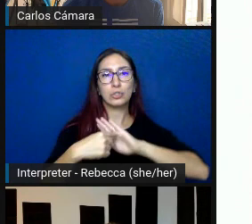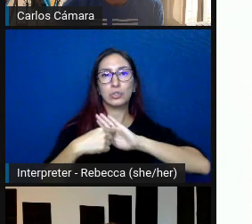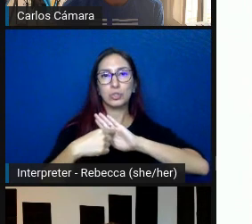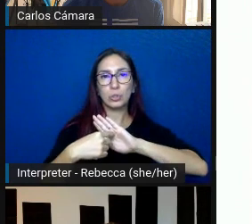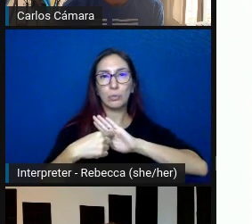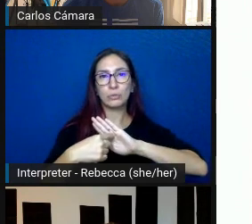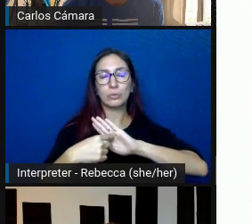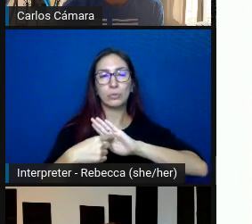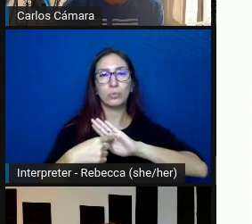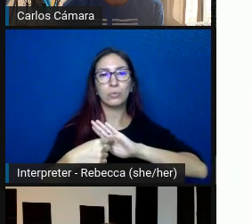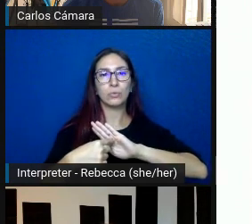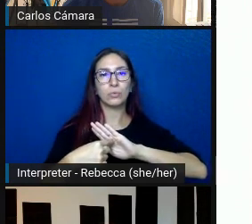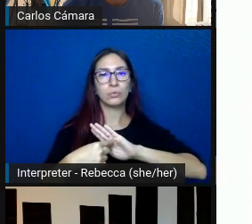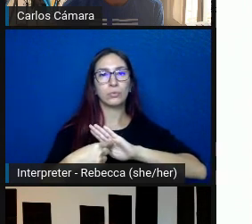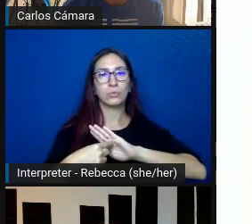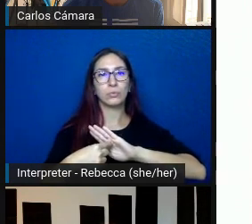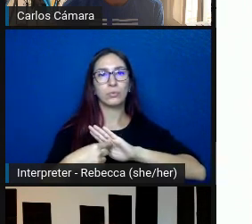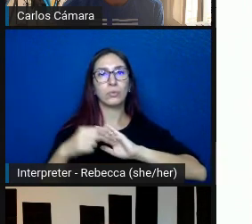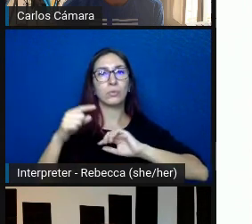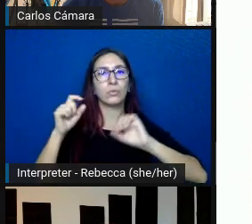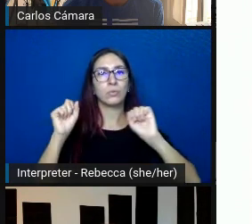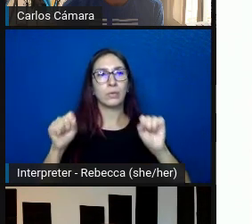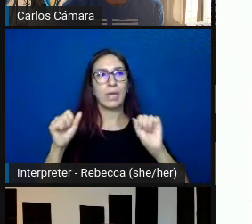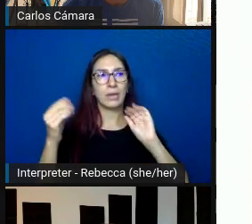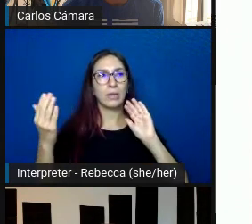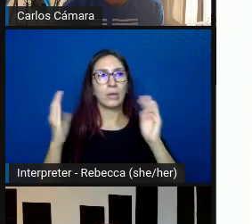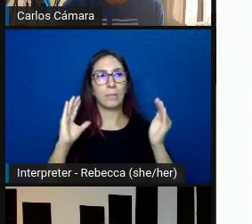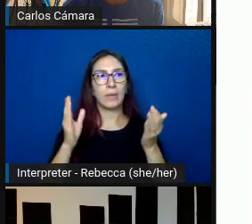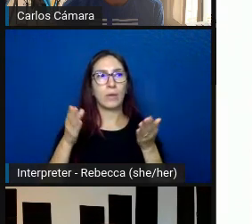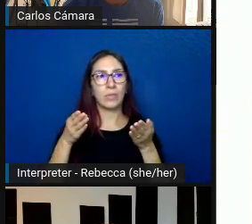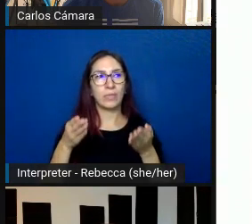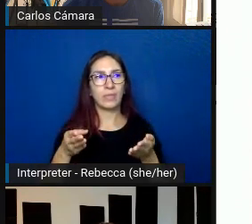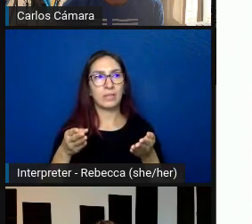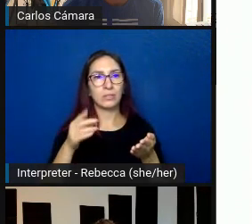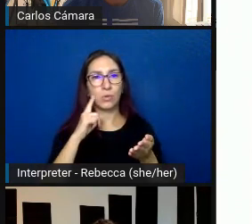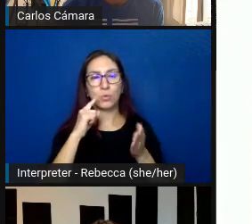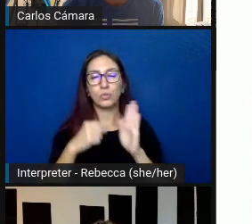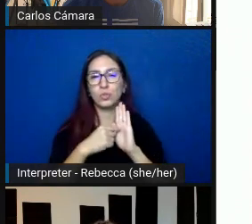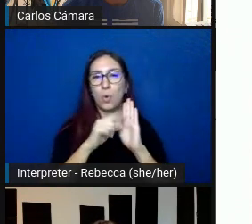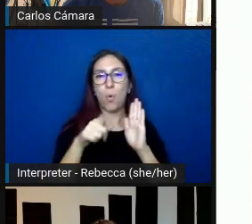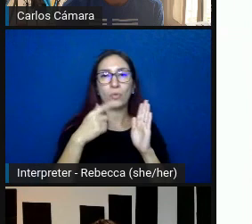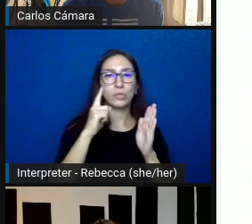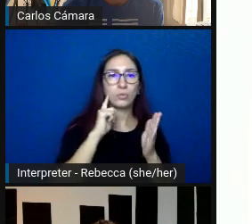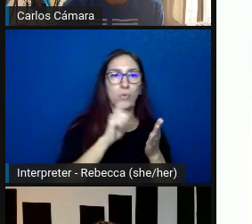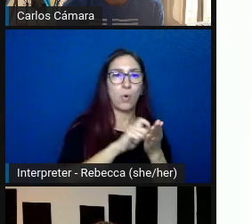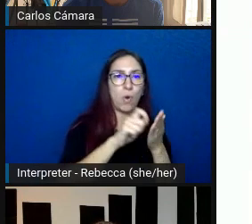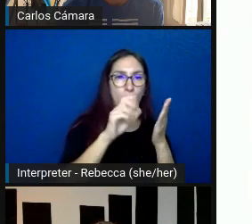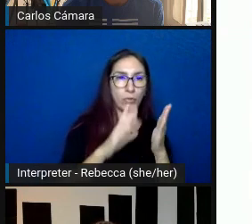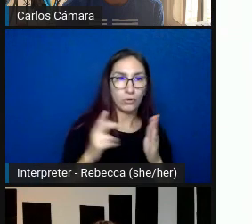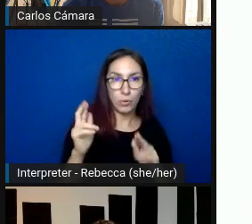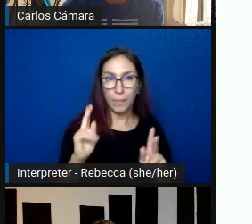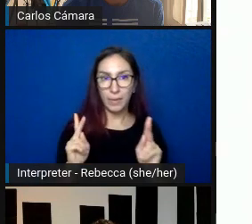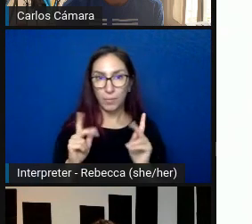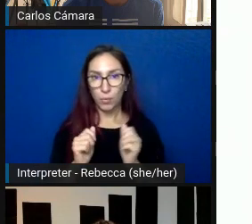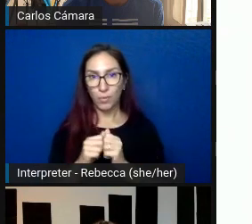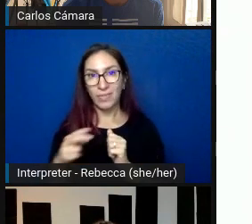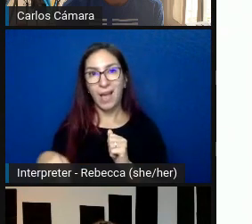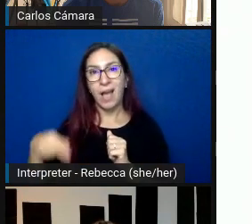You can configure this to be shown only to author so people with high permissions on your site.